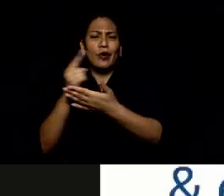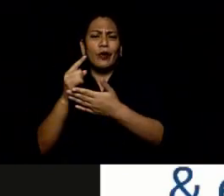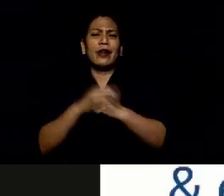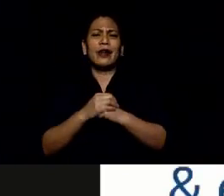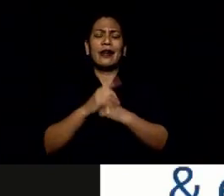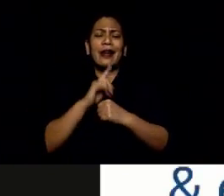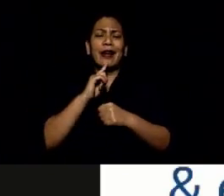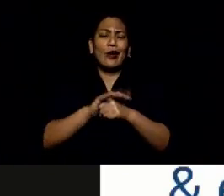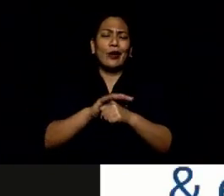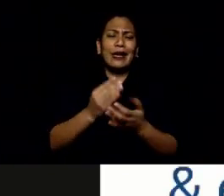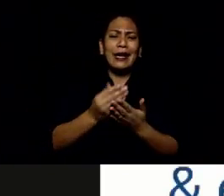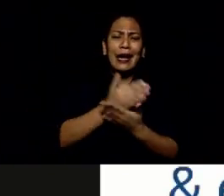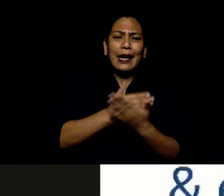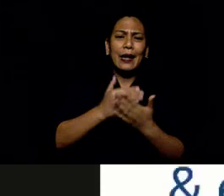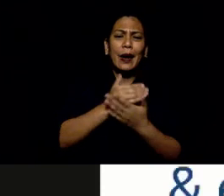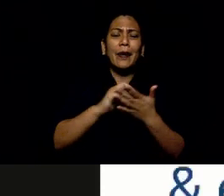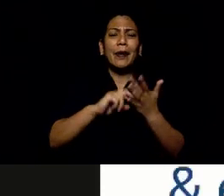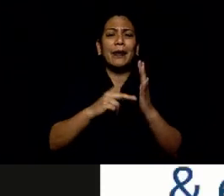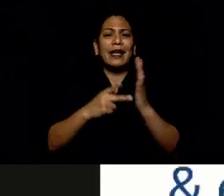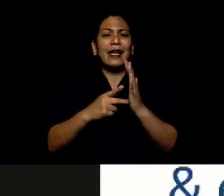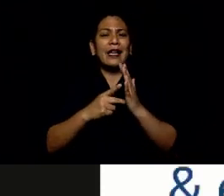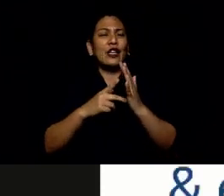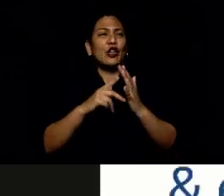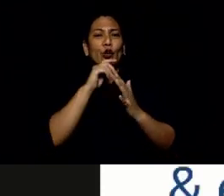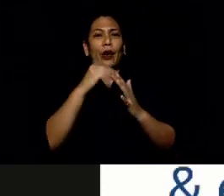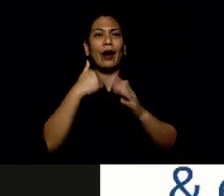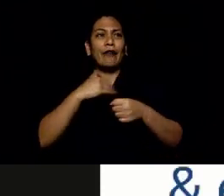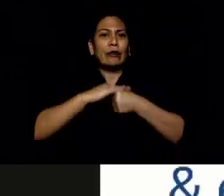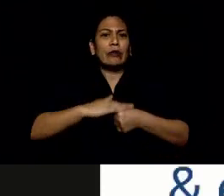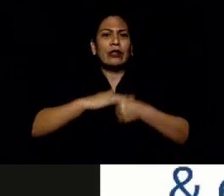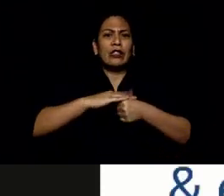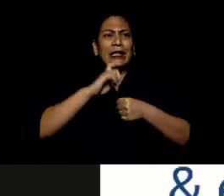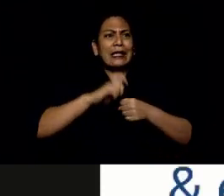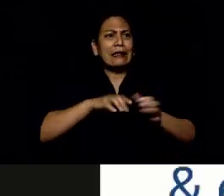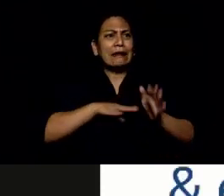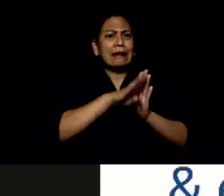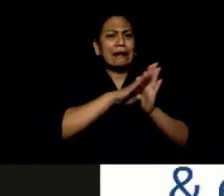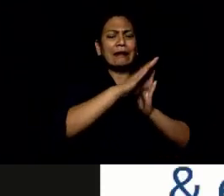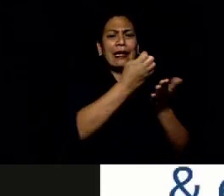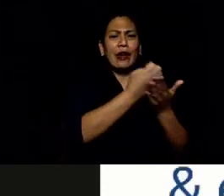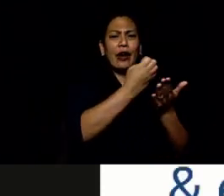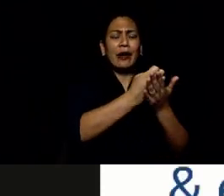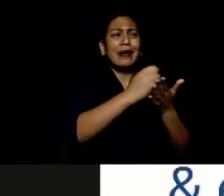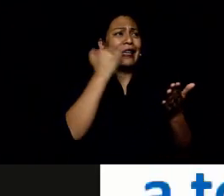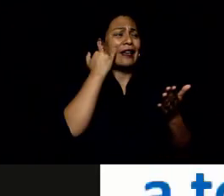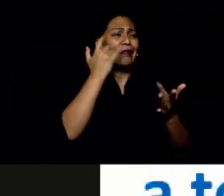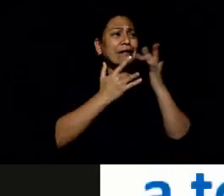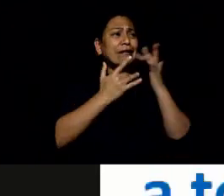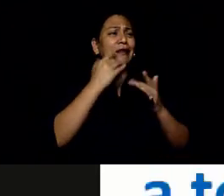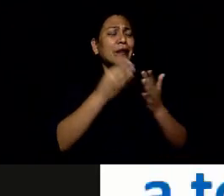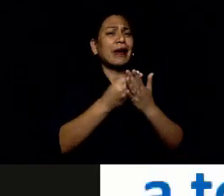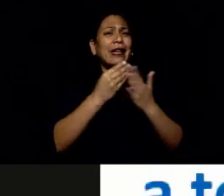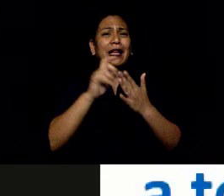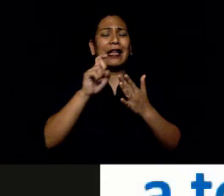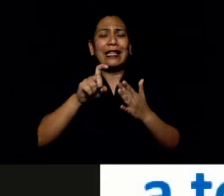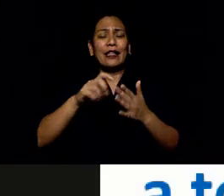So there's not this pressure to have the economy grow. Otherwise people are going to be out of work.